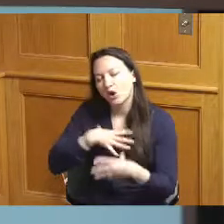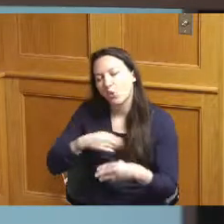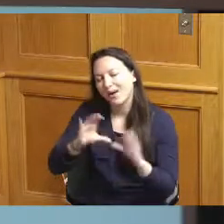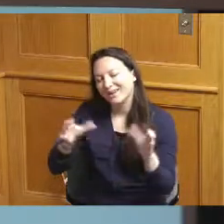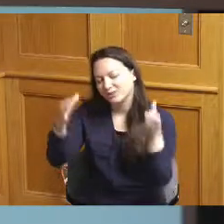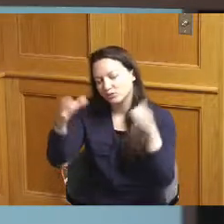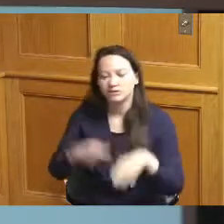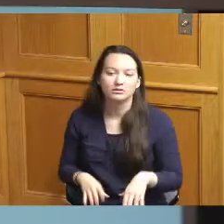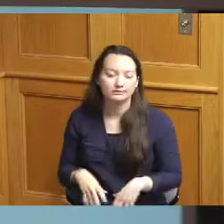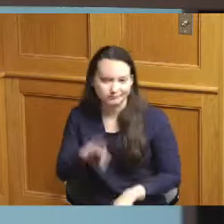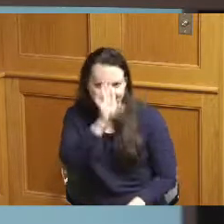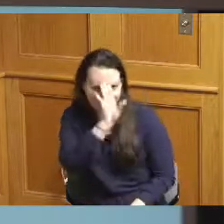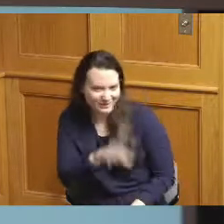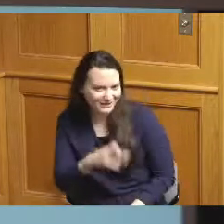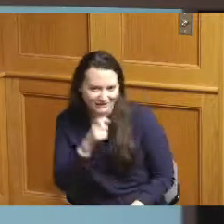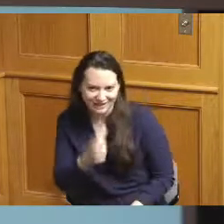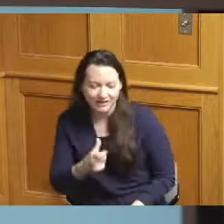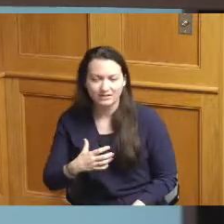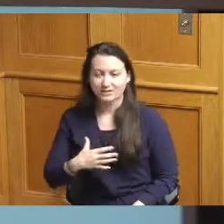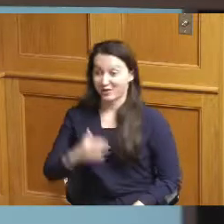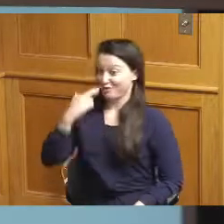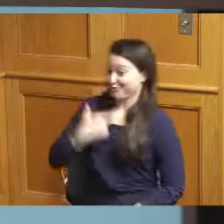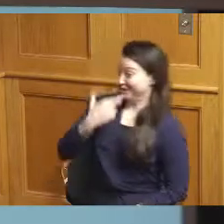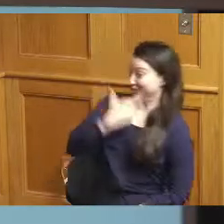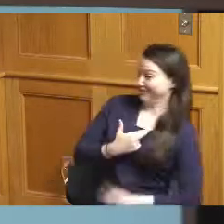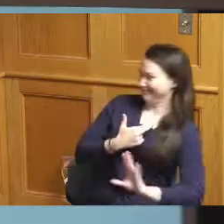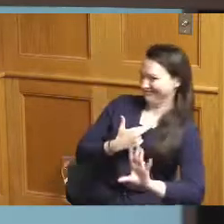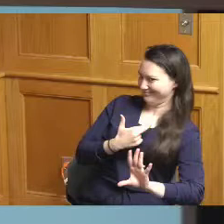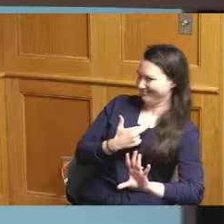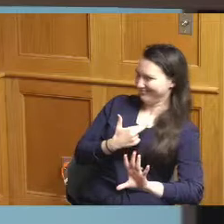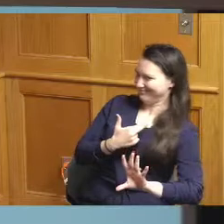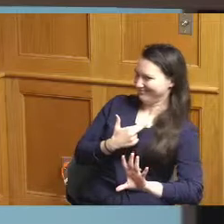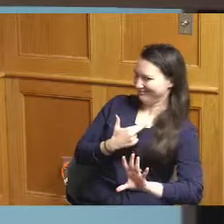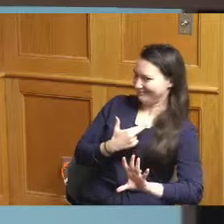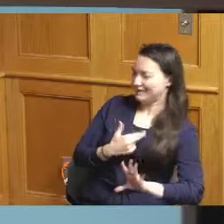and just so people know that's not a White Castle restaurant that's a White Castle manufacturing